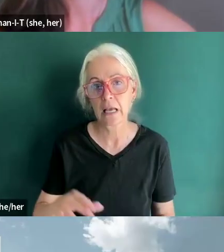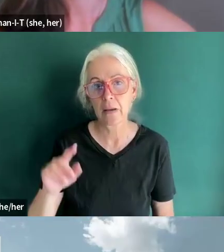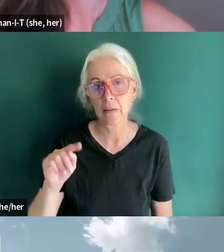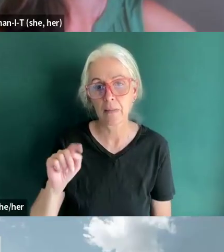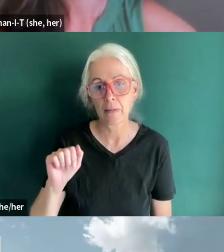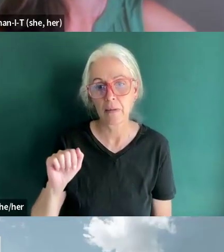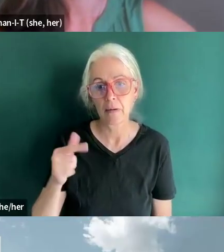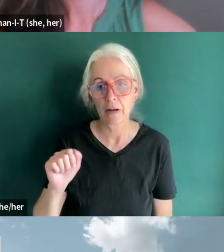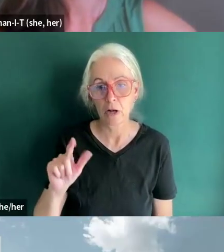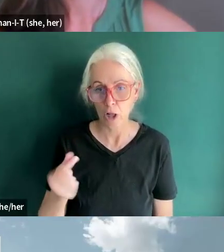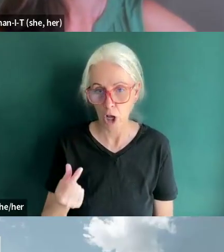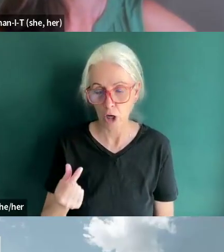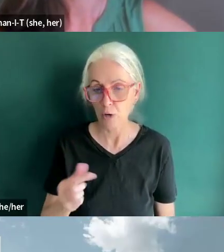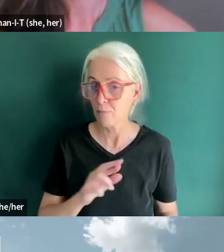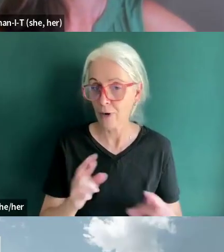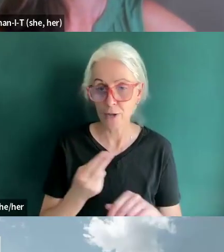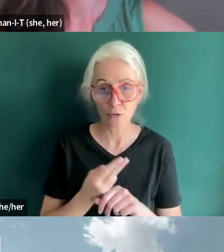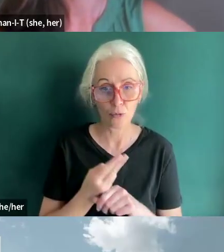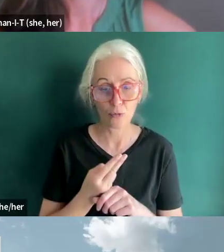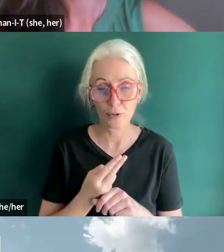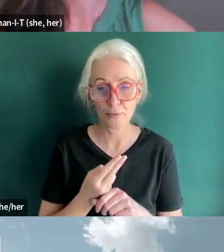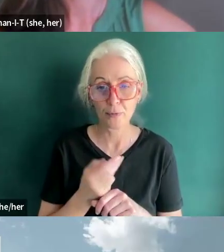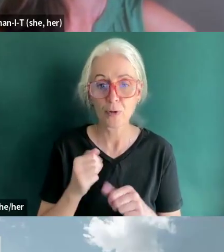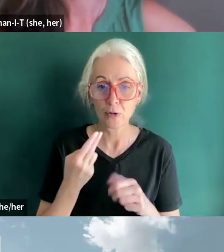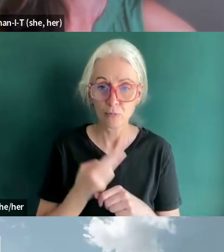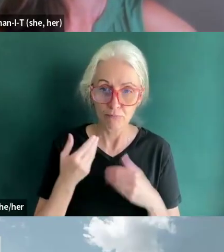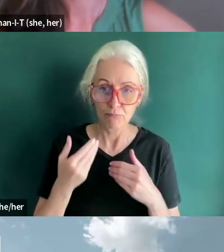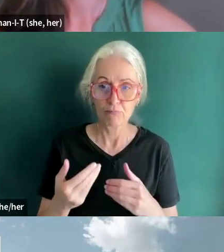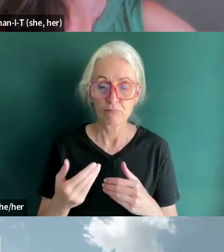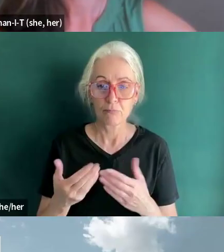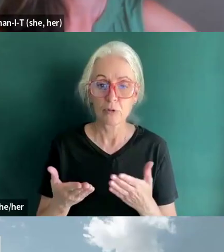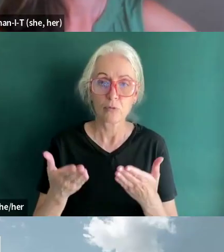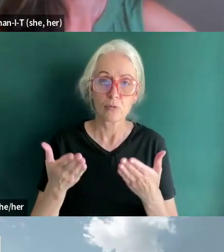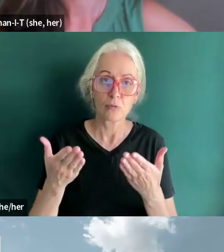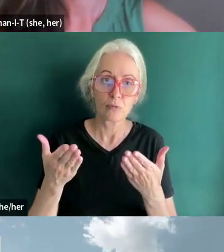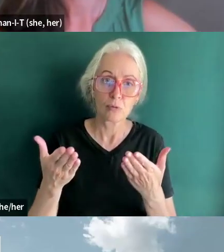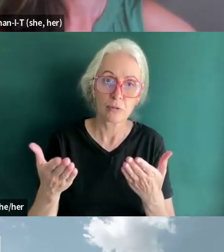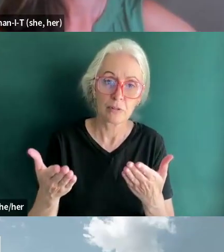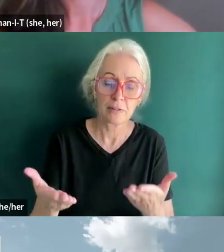Tagalog ready-to-use materials that you can use to deliver digital literacy classes in